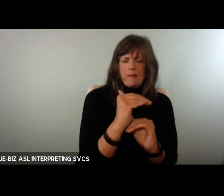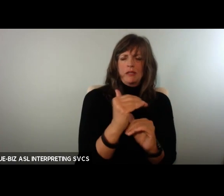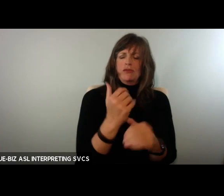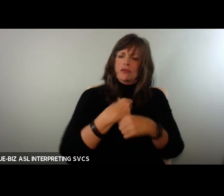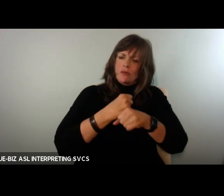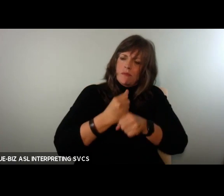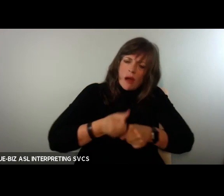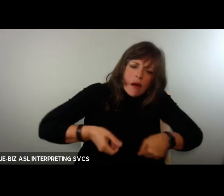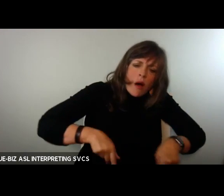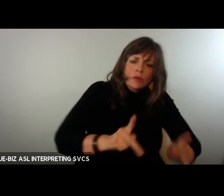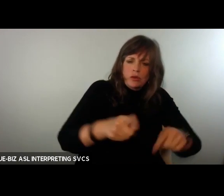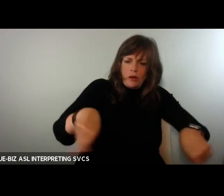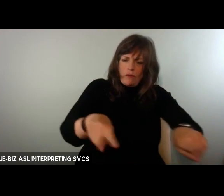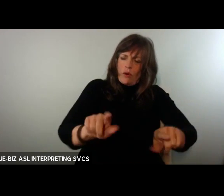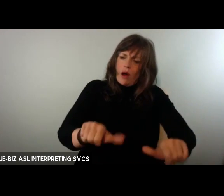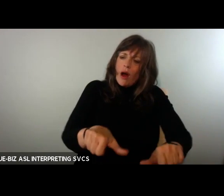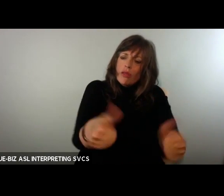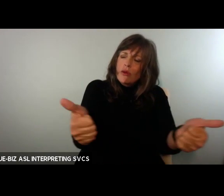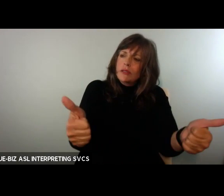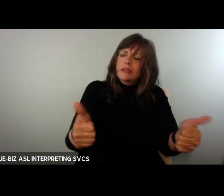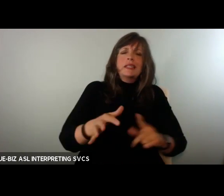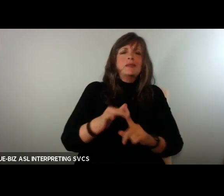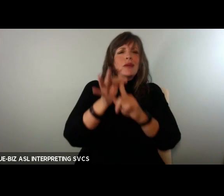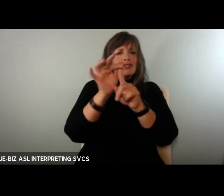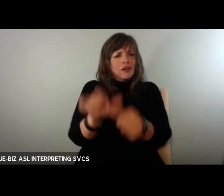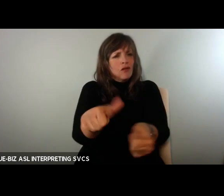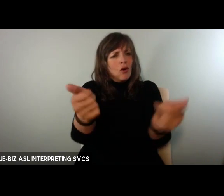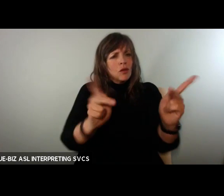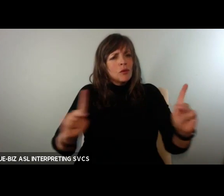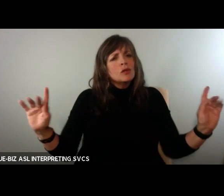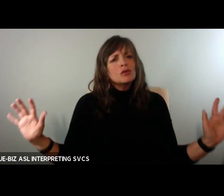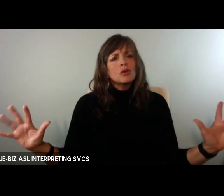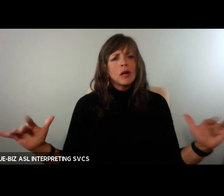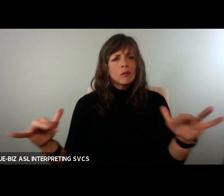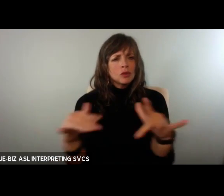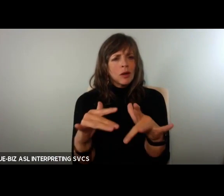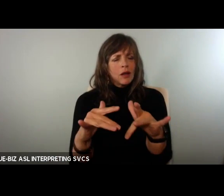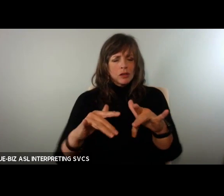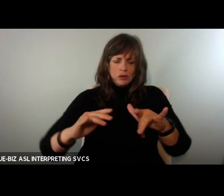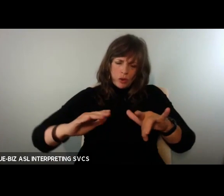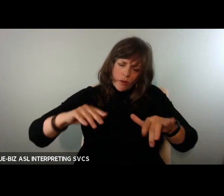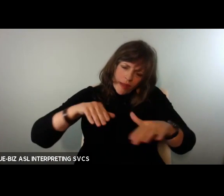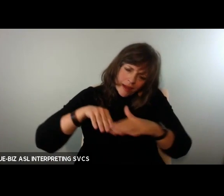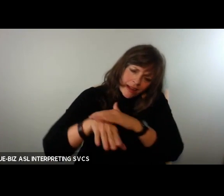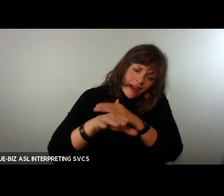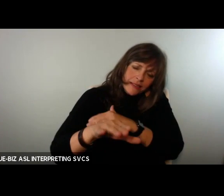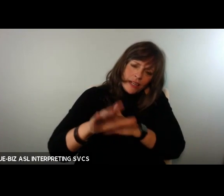especially for others to come together so that they can access transformative experiences.